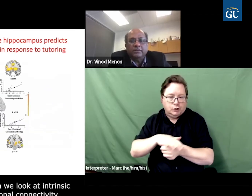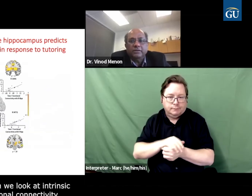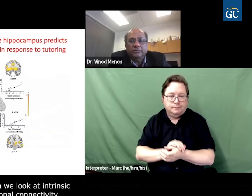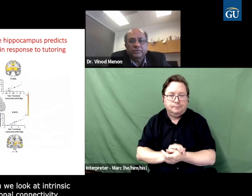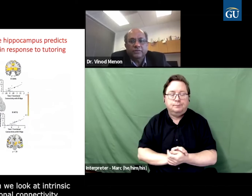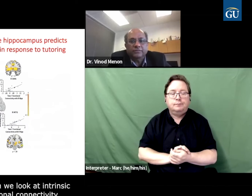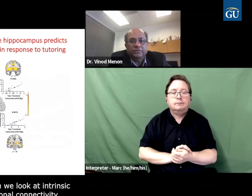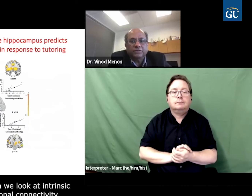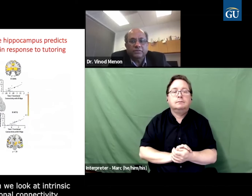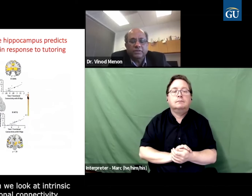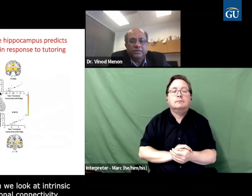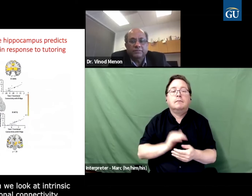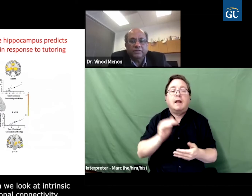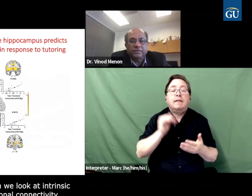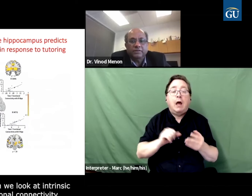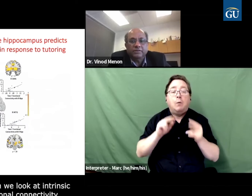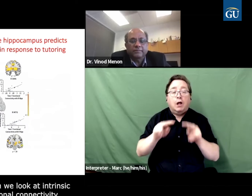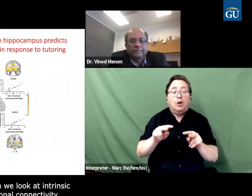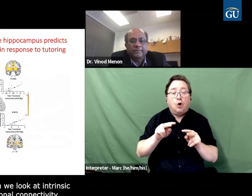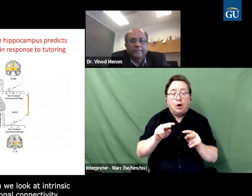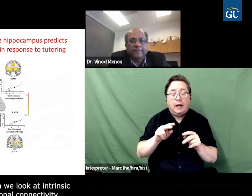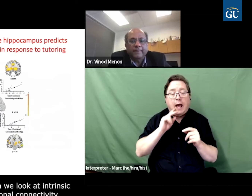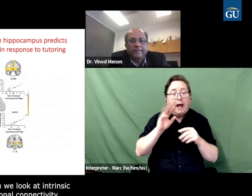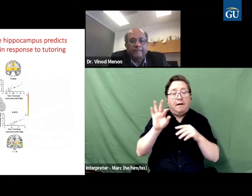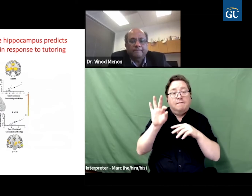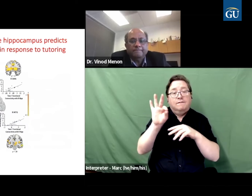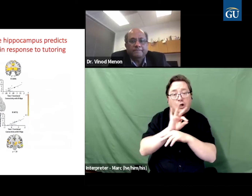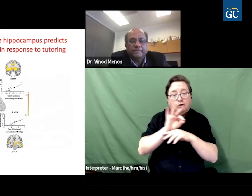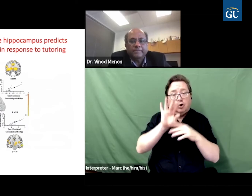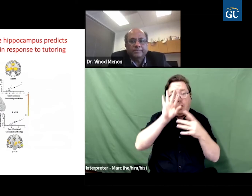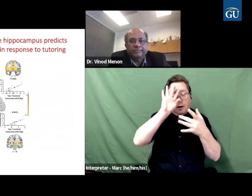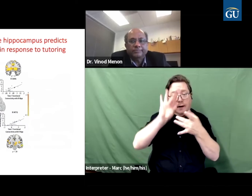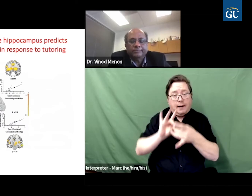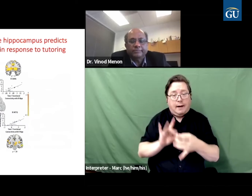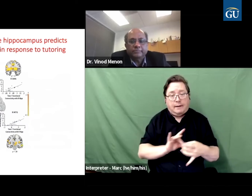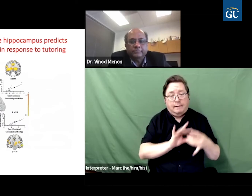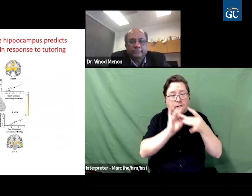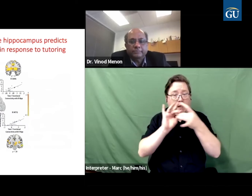and then we look at intrinsic functional connectivity